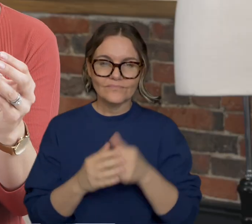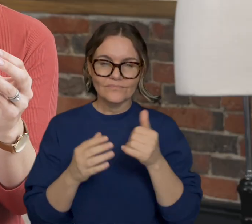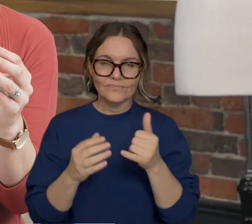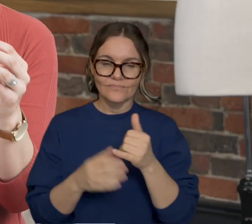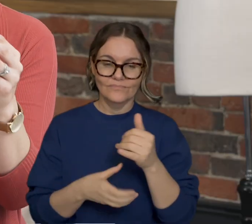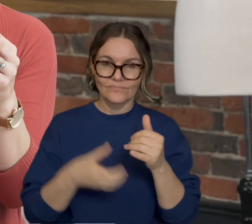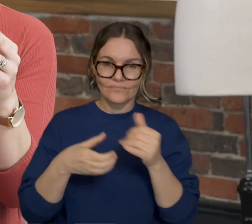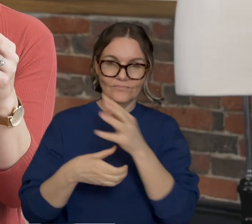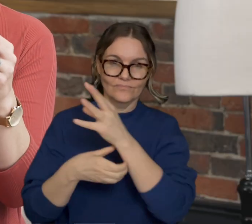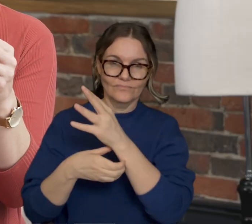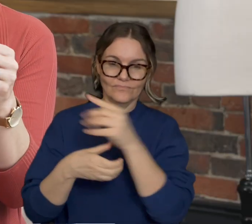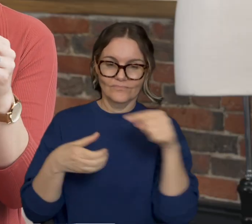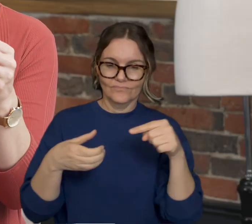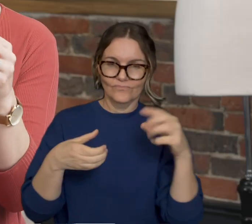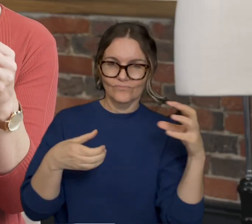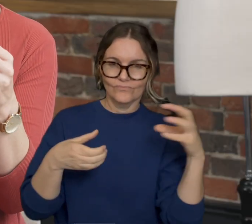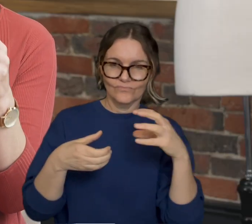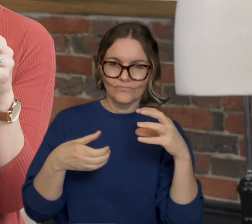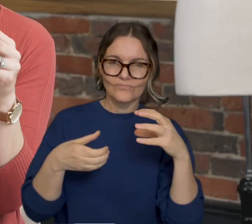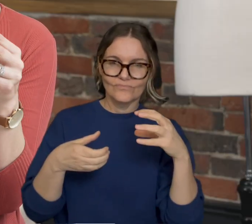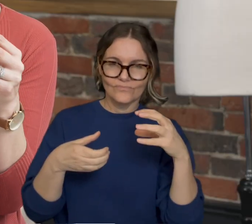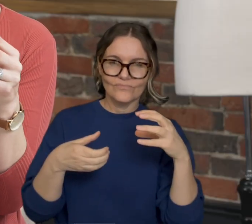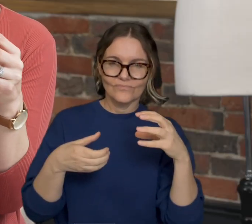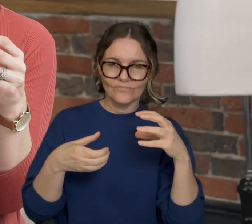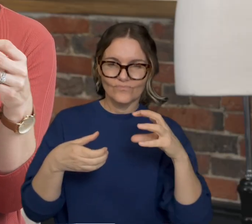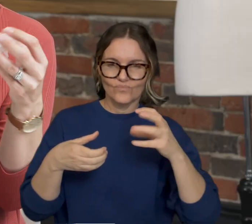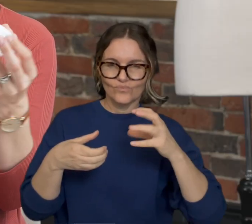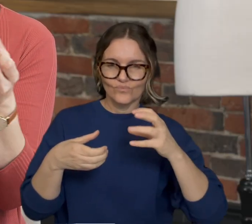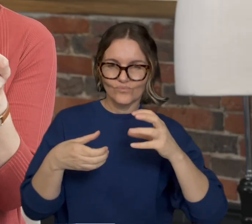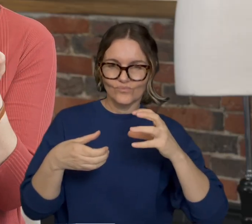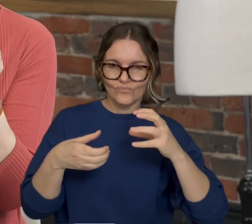I want you to try both sides because one side will be really loose and the other side will be